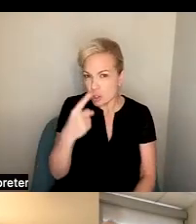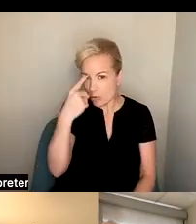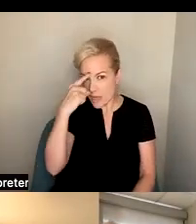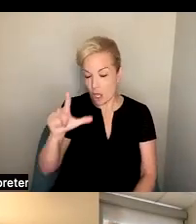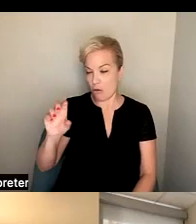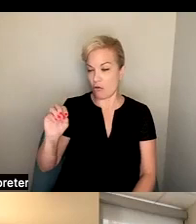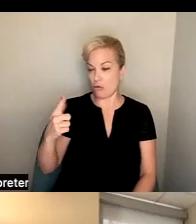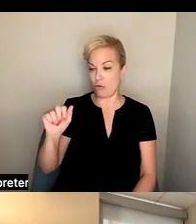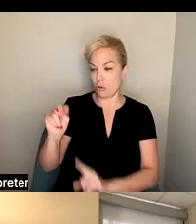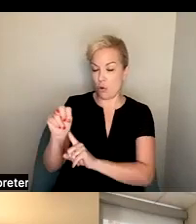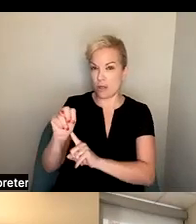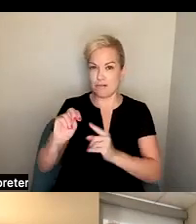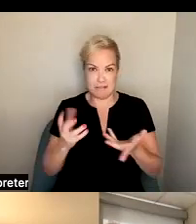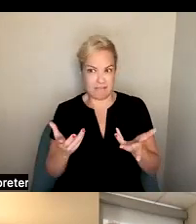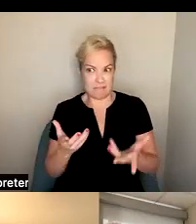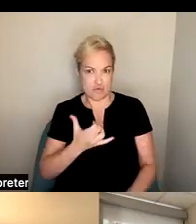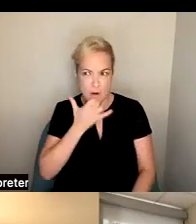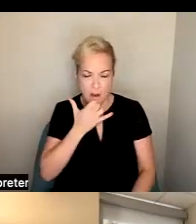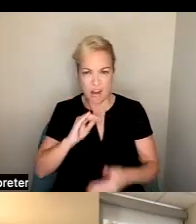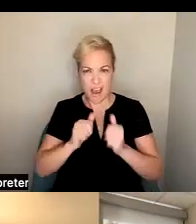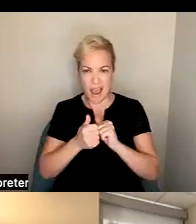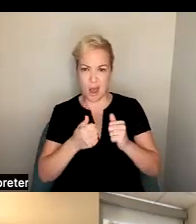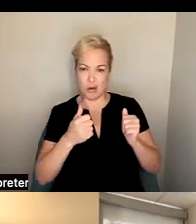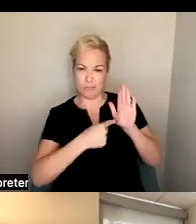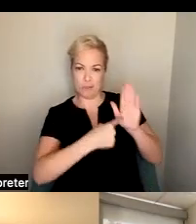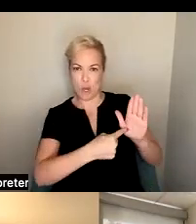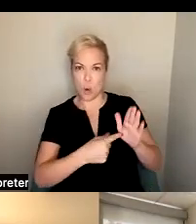in how he portrayed it, or would we suggest that somebody is wrong in their interpretation of it,